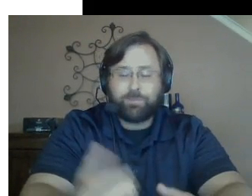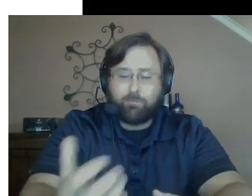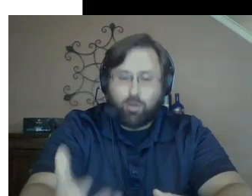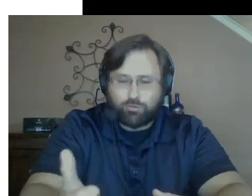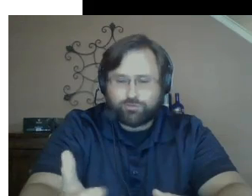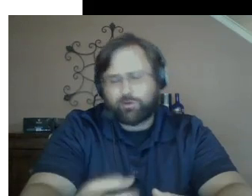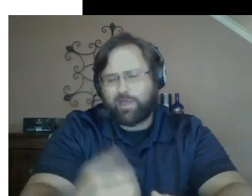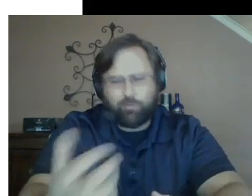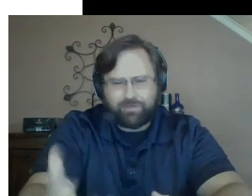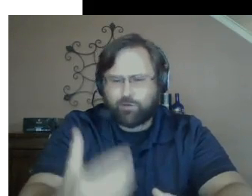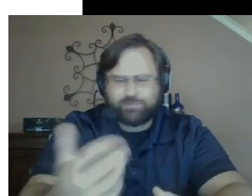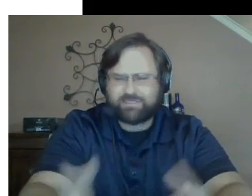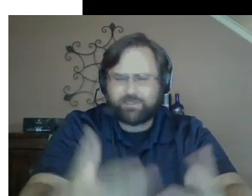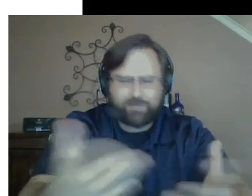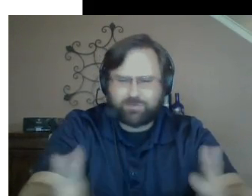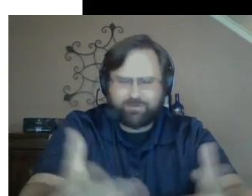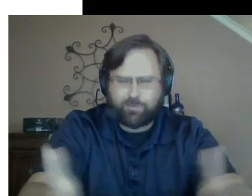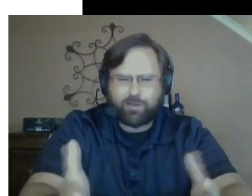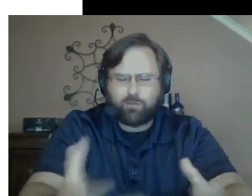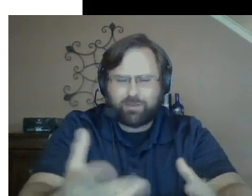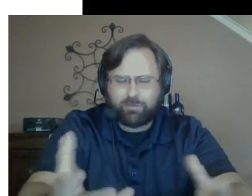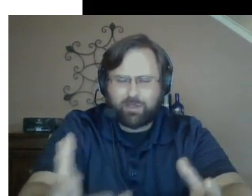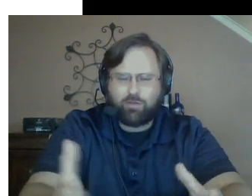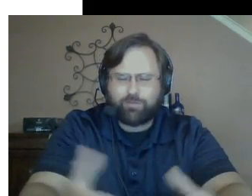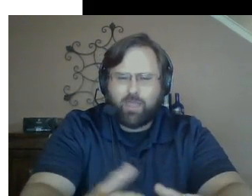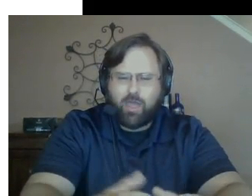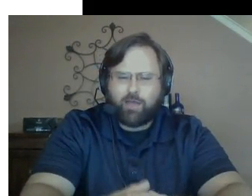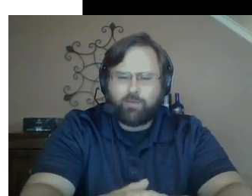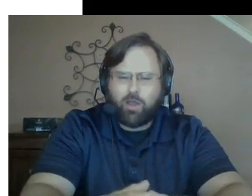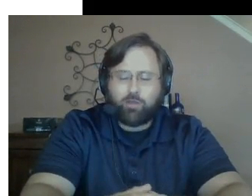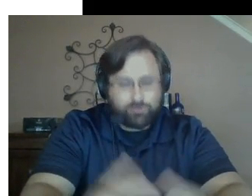modals are helping verbs auxiliary whatever we call them are those